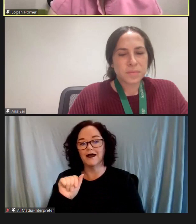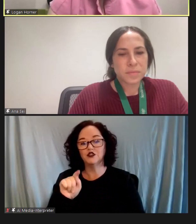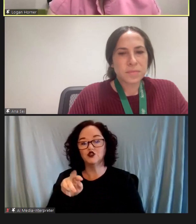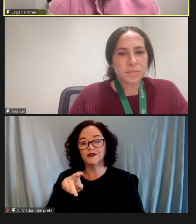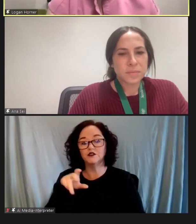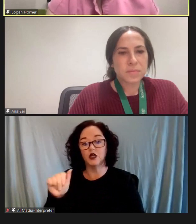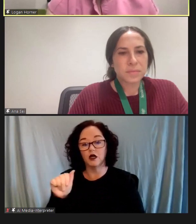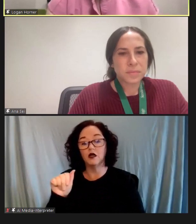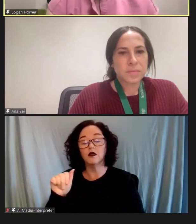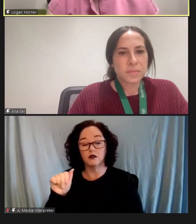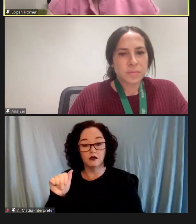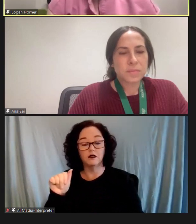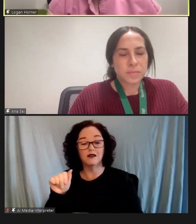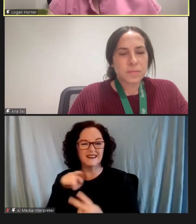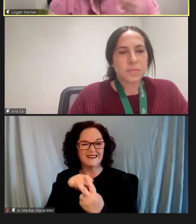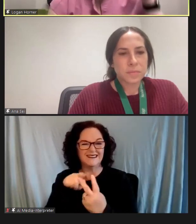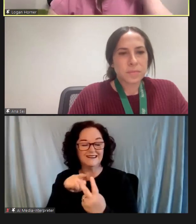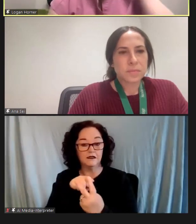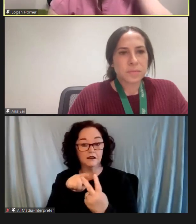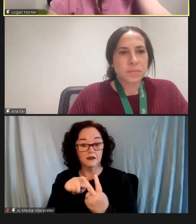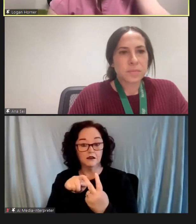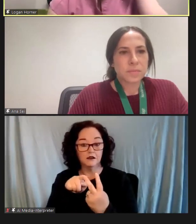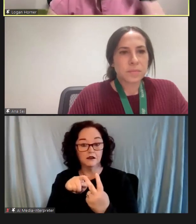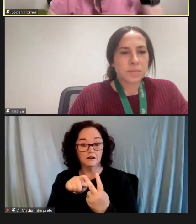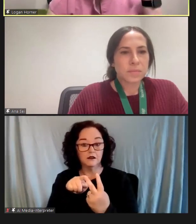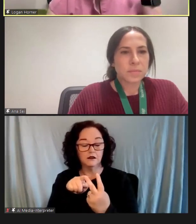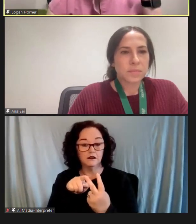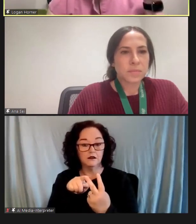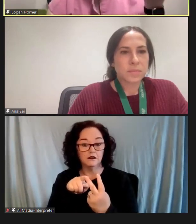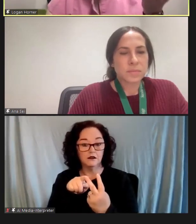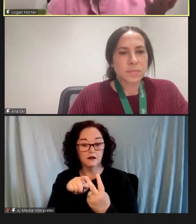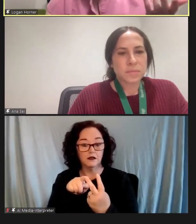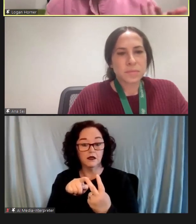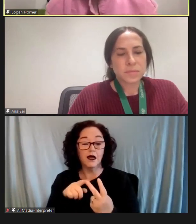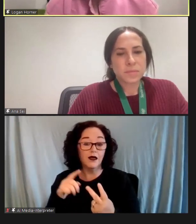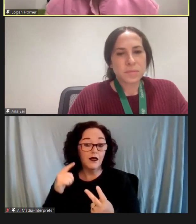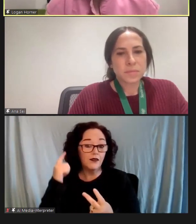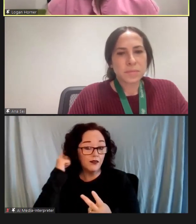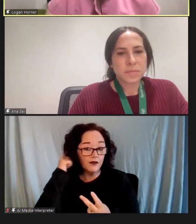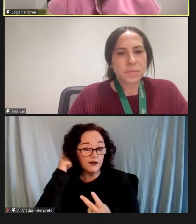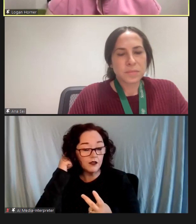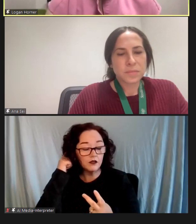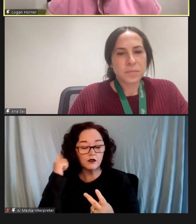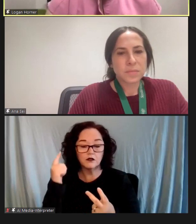is